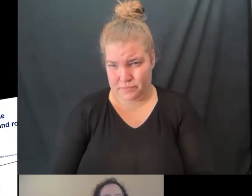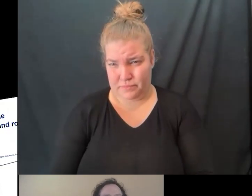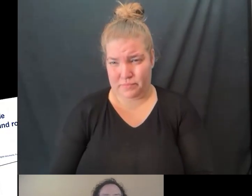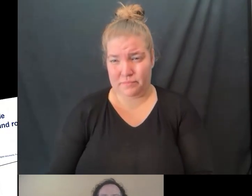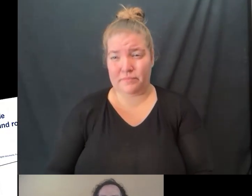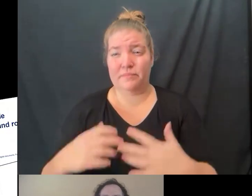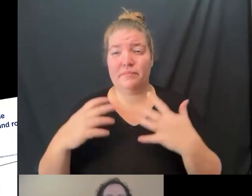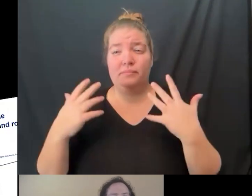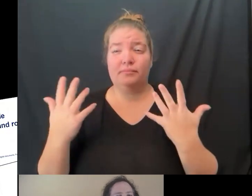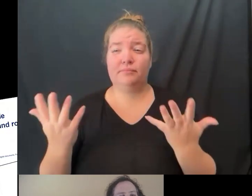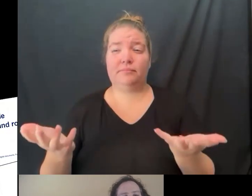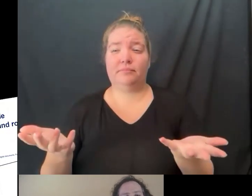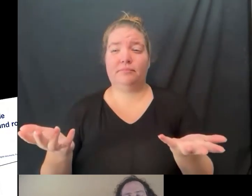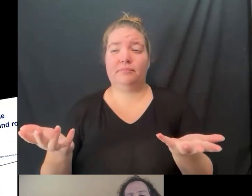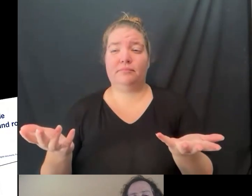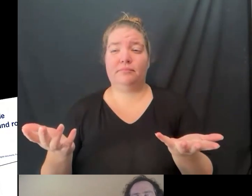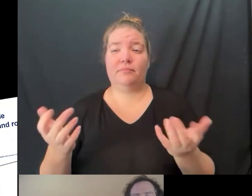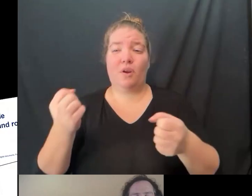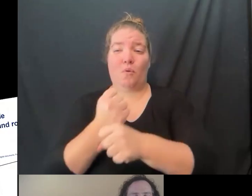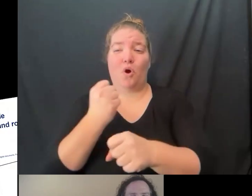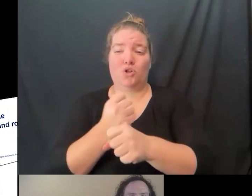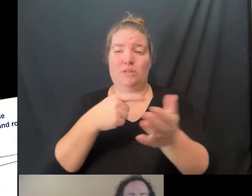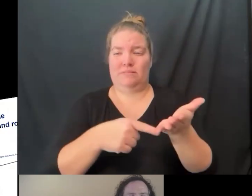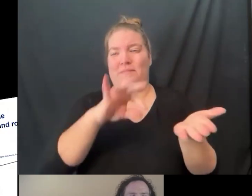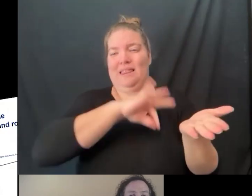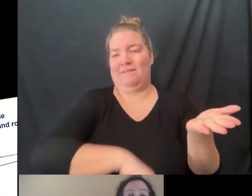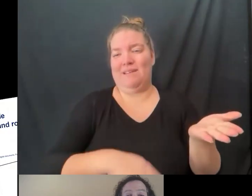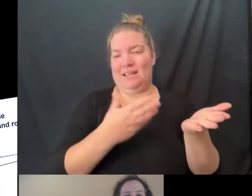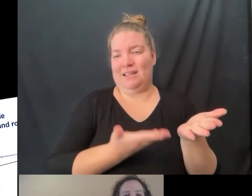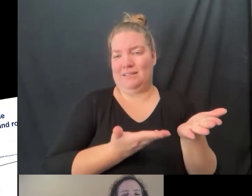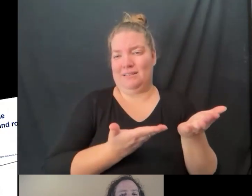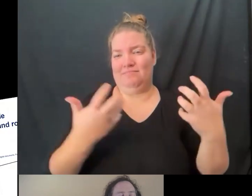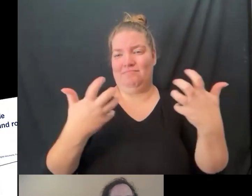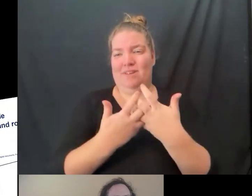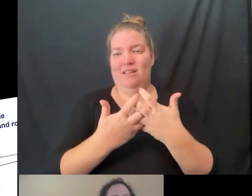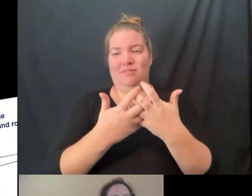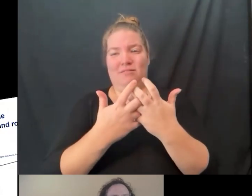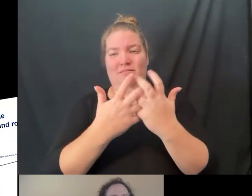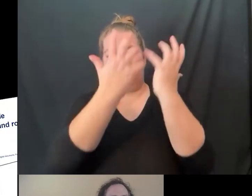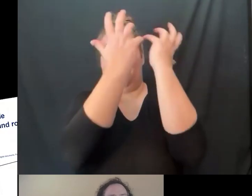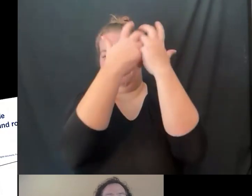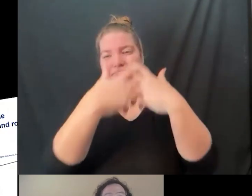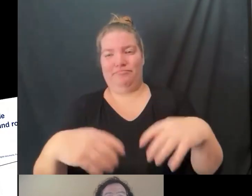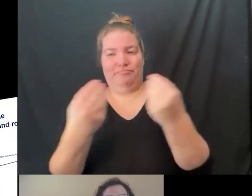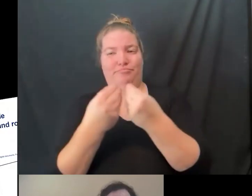And also, bonus is we get a diversity of people involved